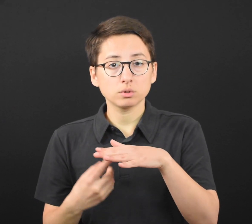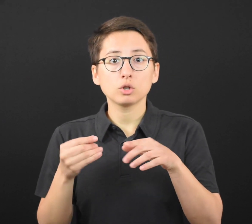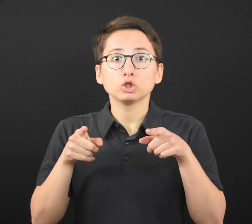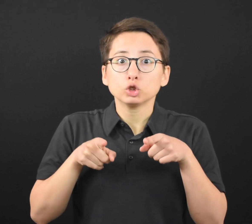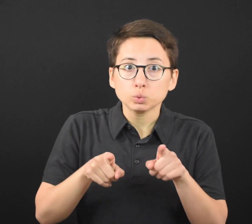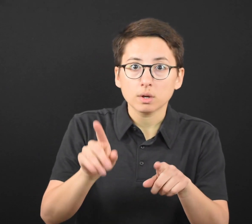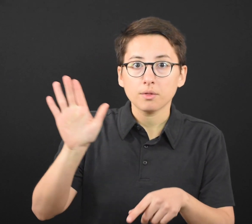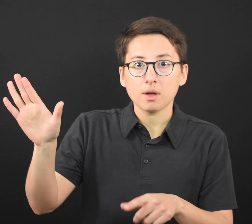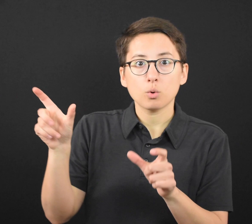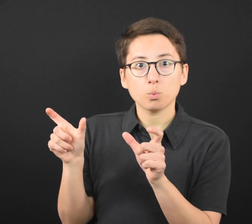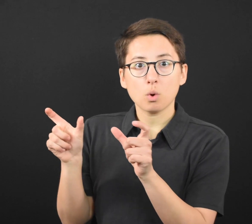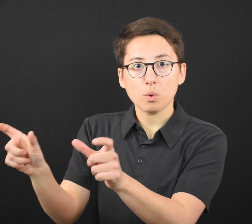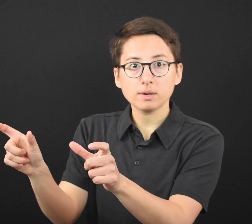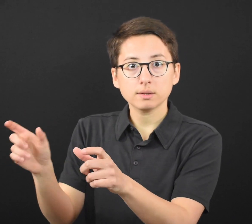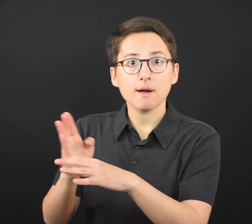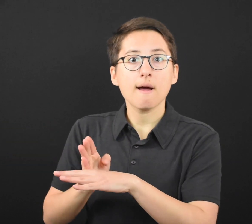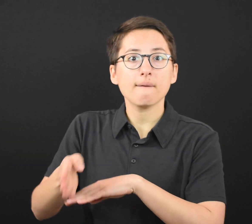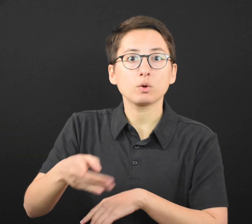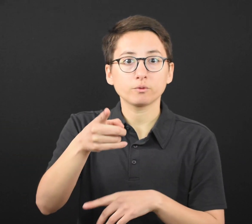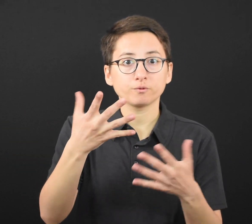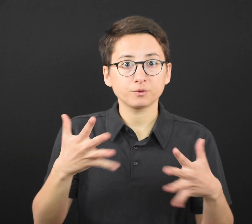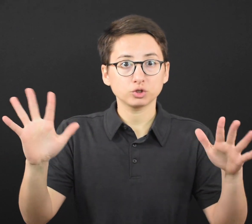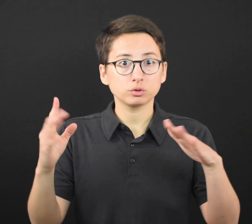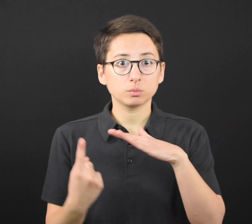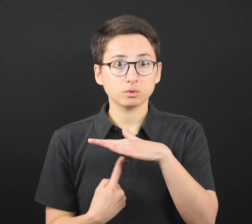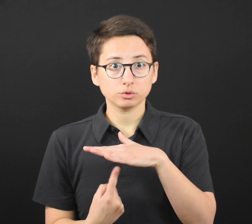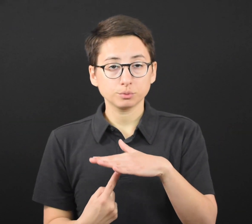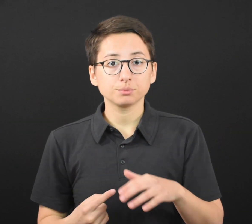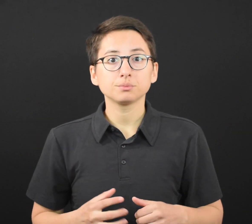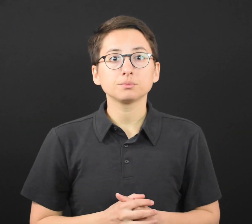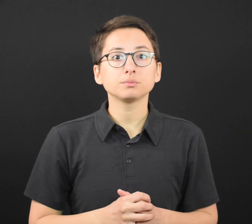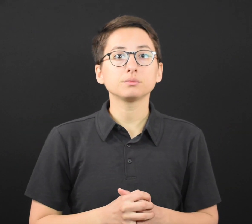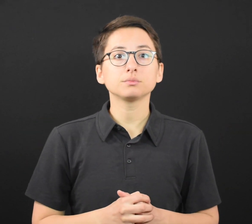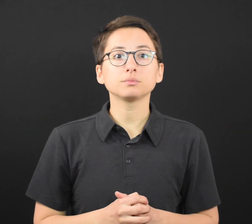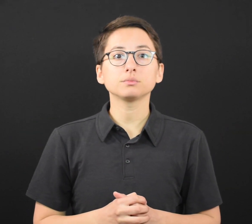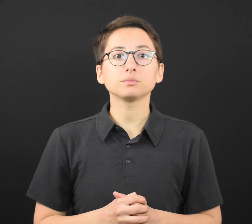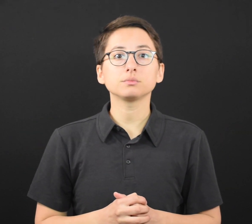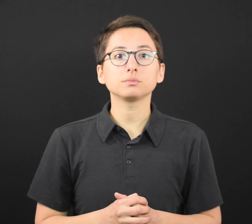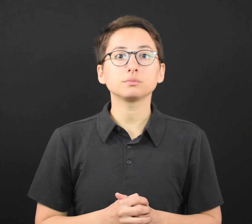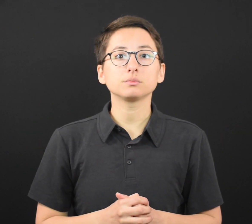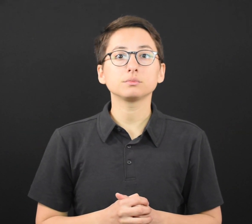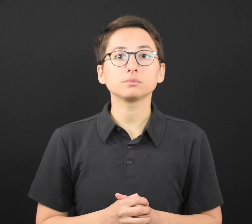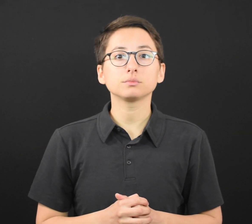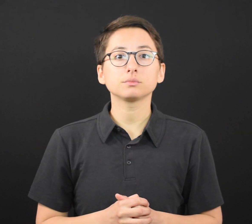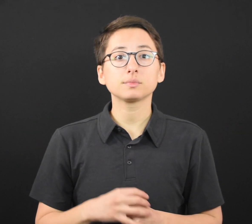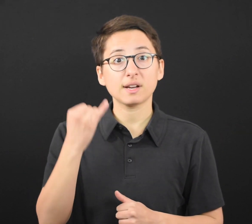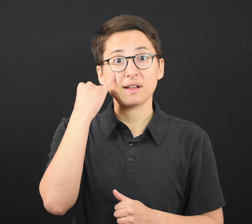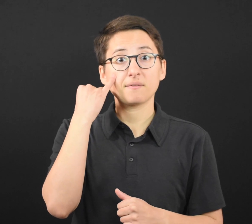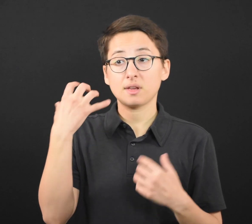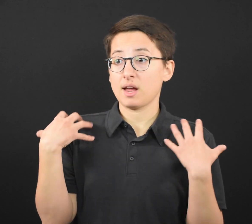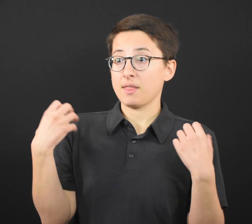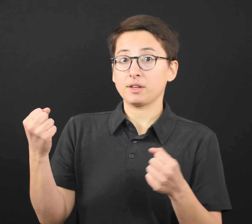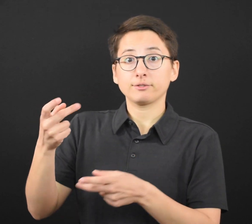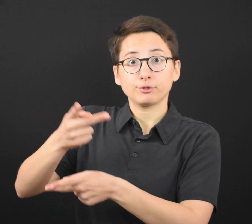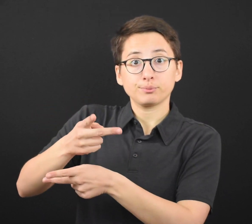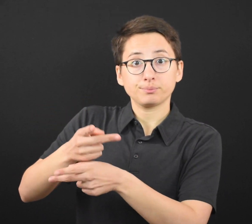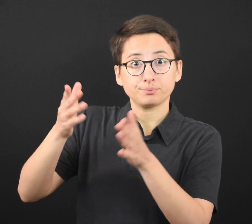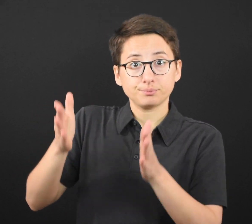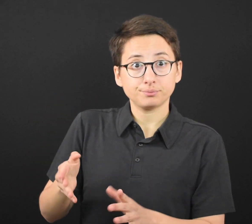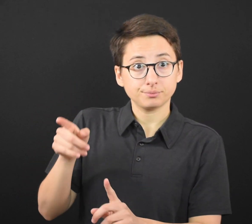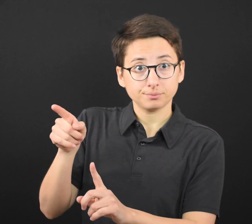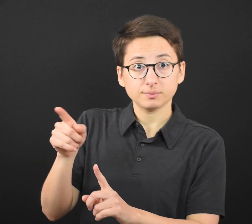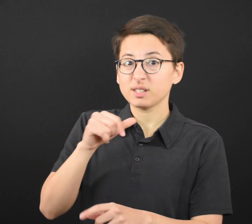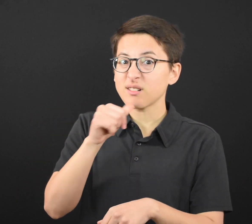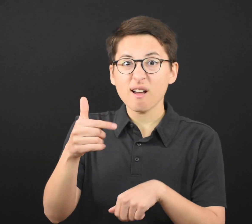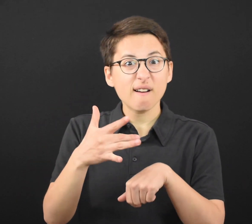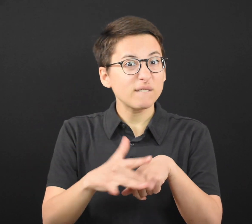own quarantine after you complete your isolation. ● If a healthy caregiver is not available, you can